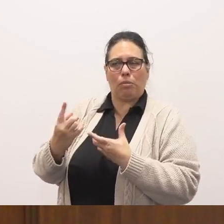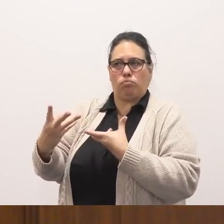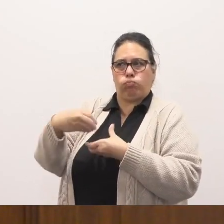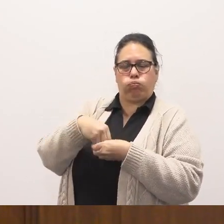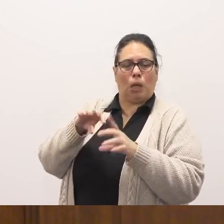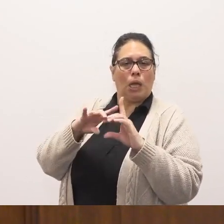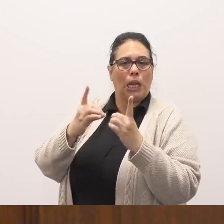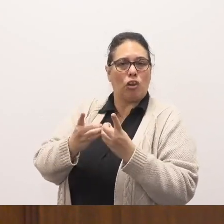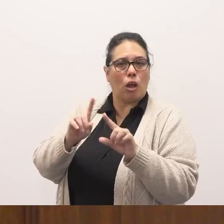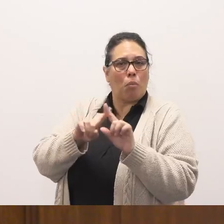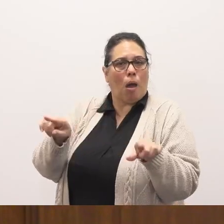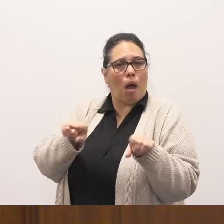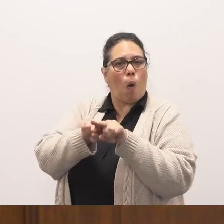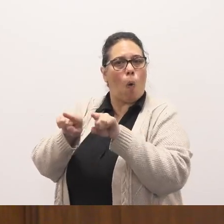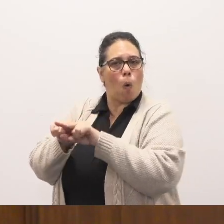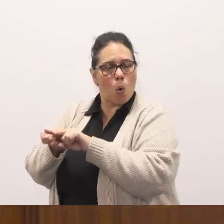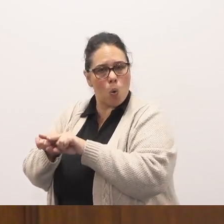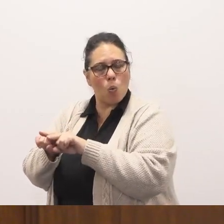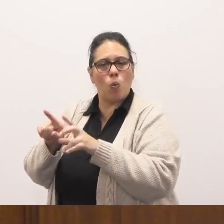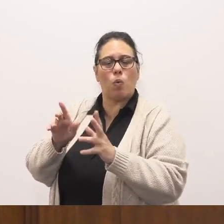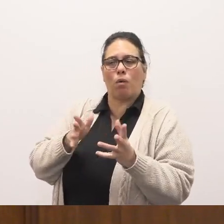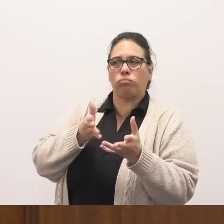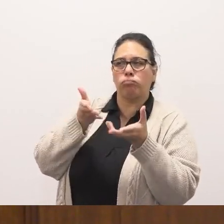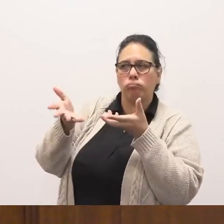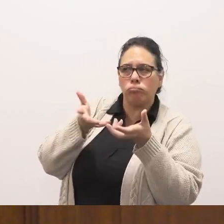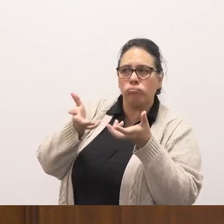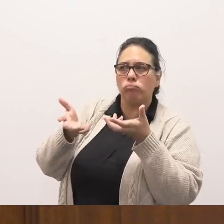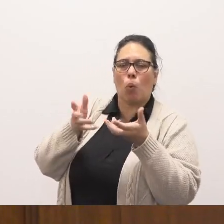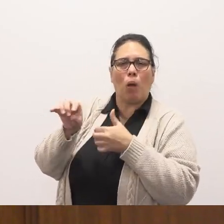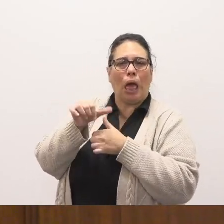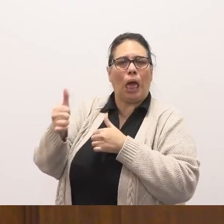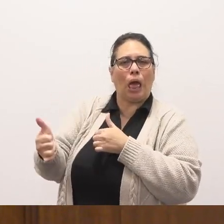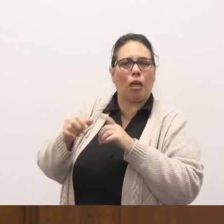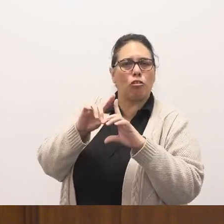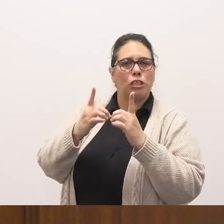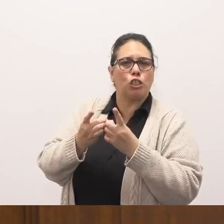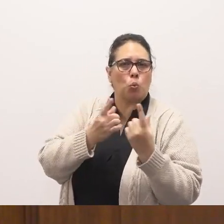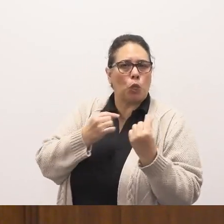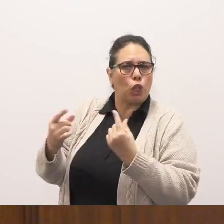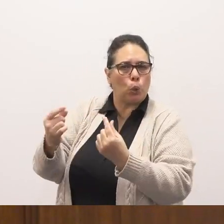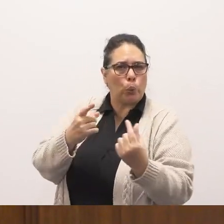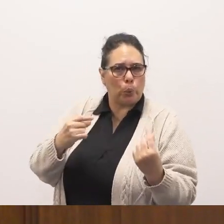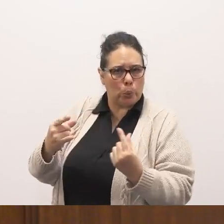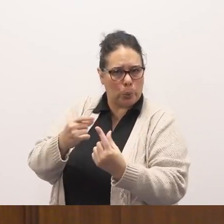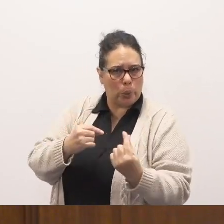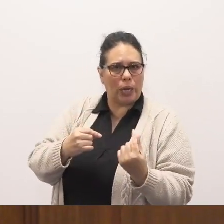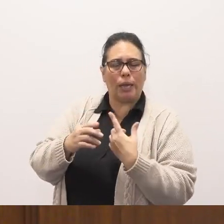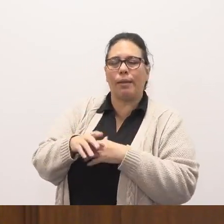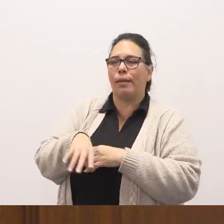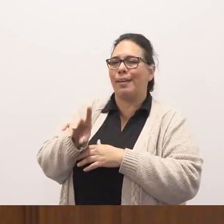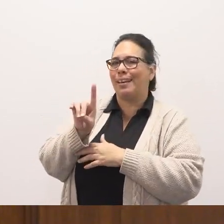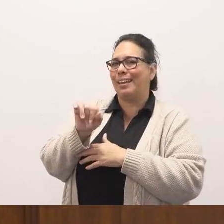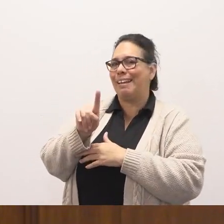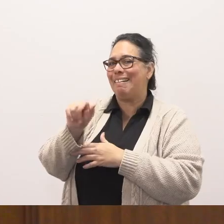but also to have some conversations about what other districts are doing in terms of data presentations, monitoring calendars.